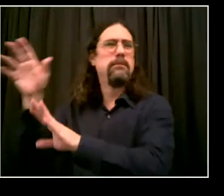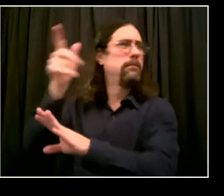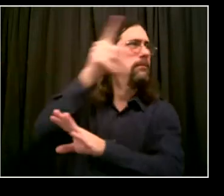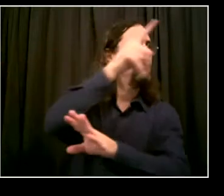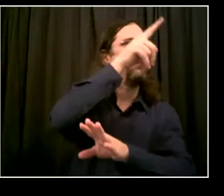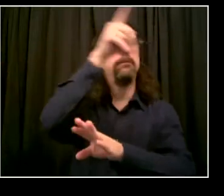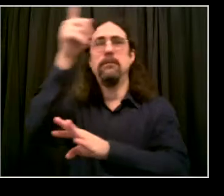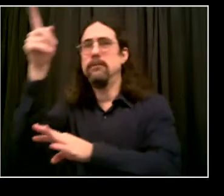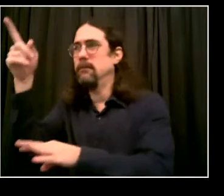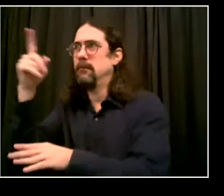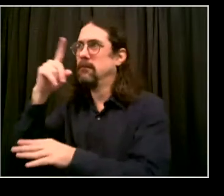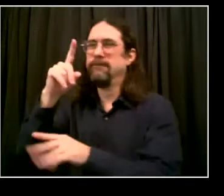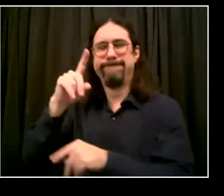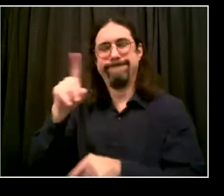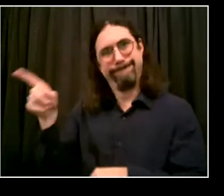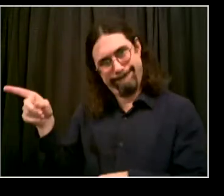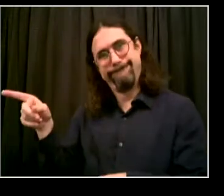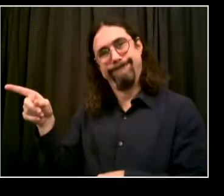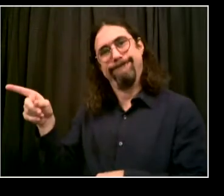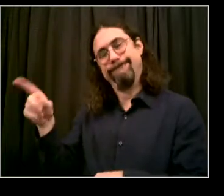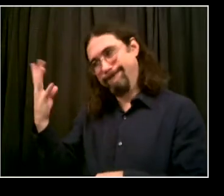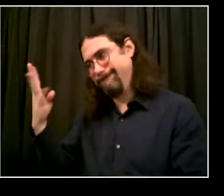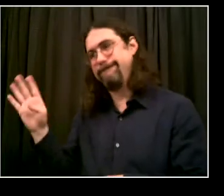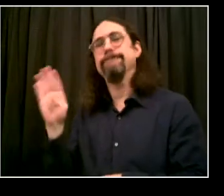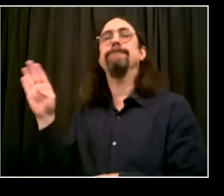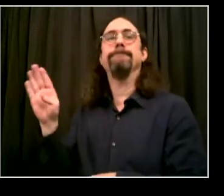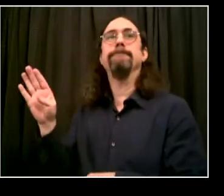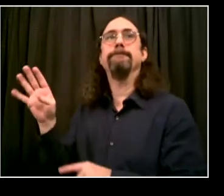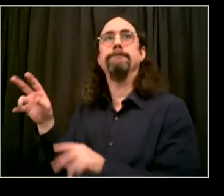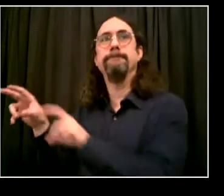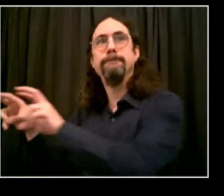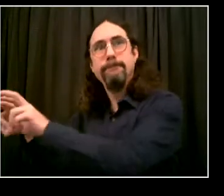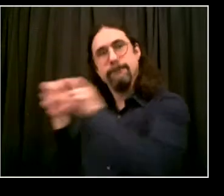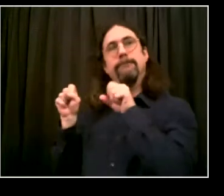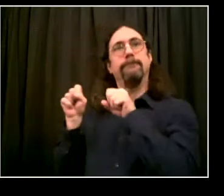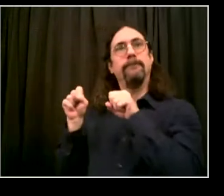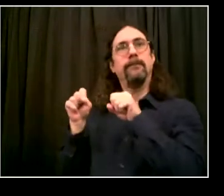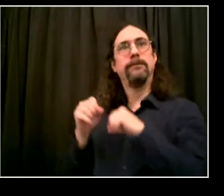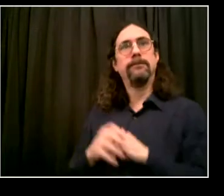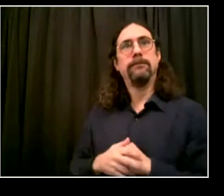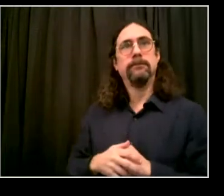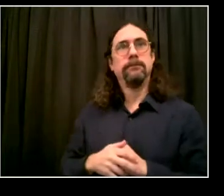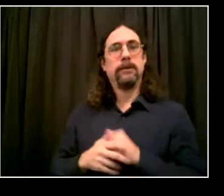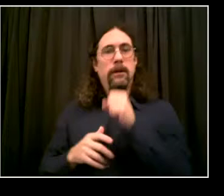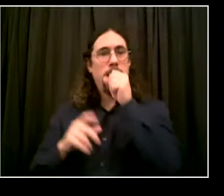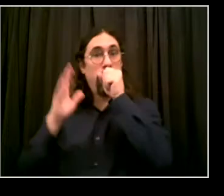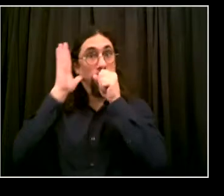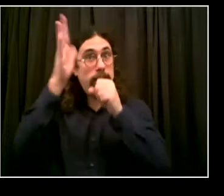THE MORE. THE FUTURE IS GOING TOWARD ELECTRIC CARS